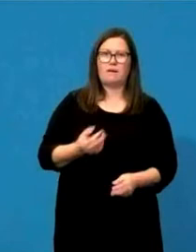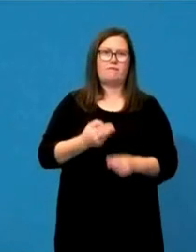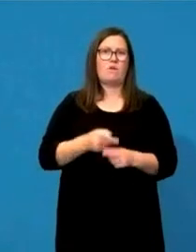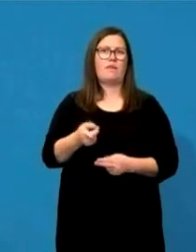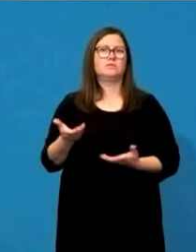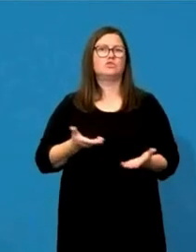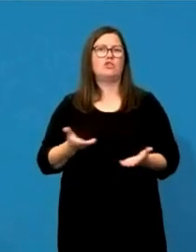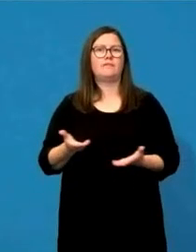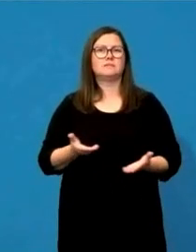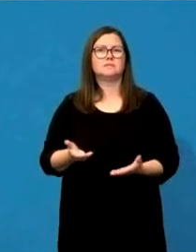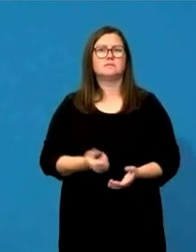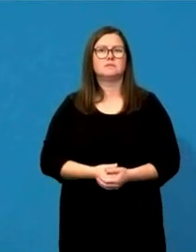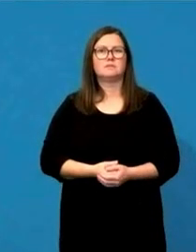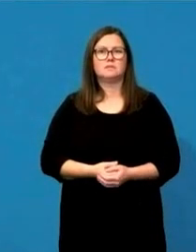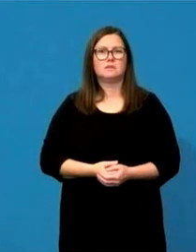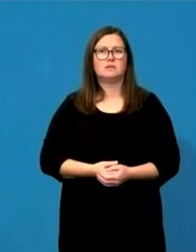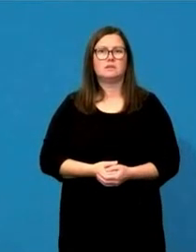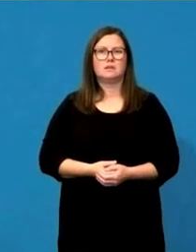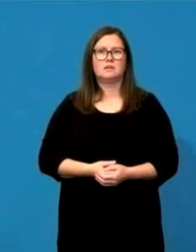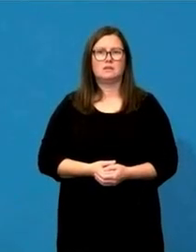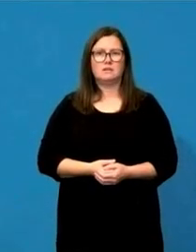Which is a far cry from self-determination, by the way.